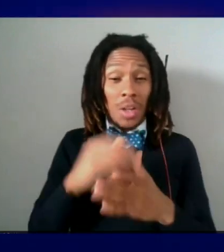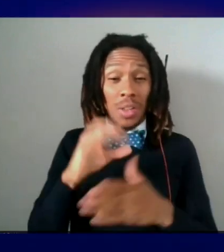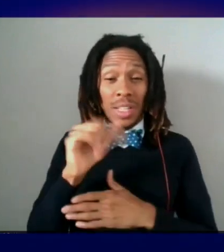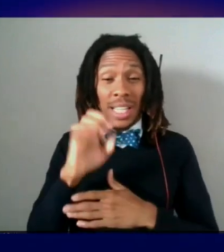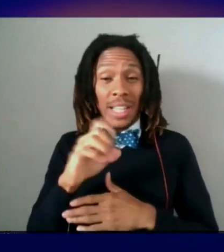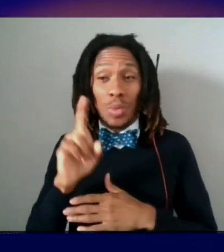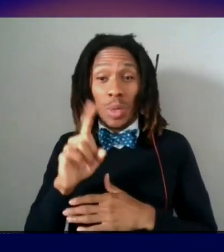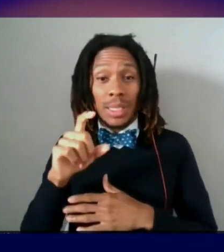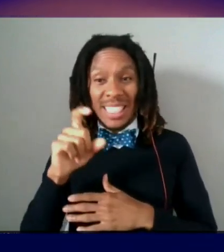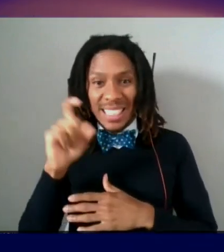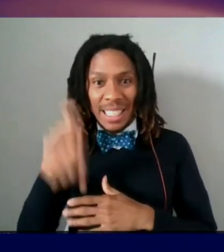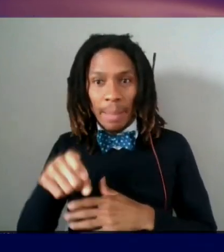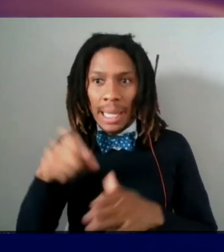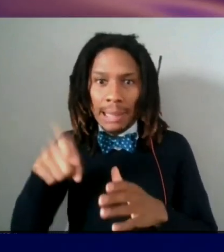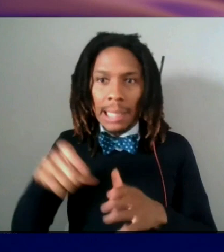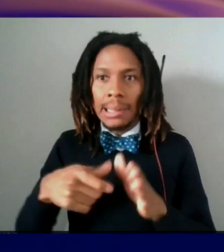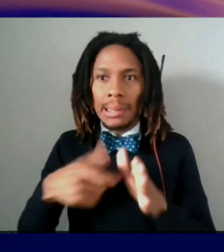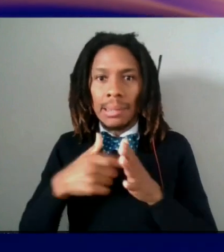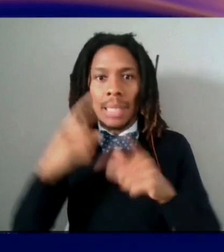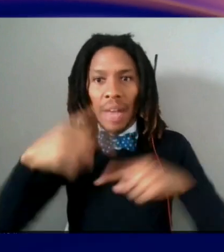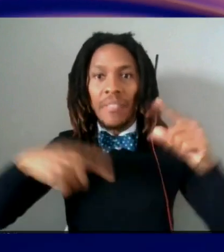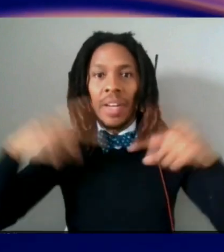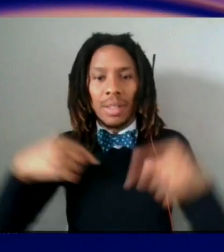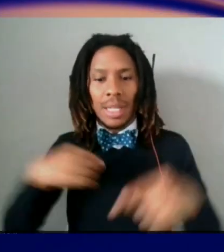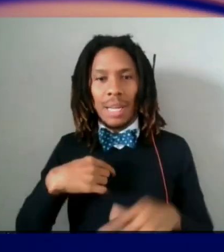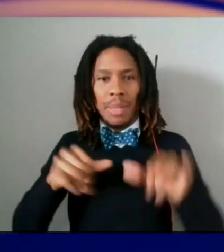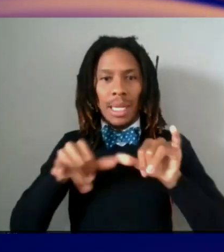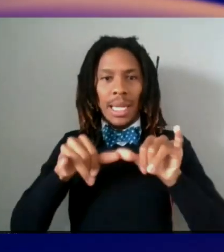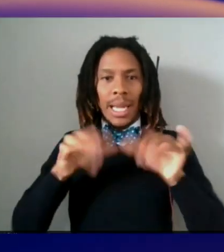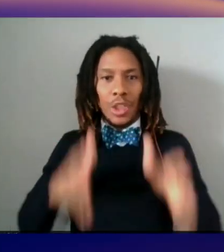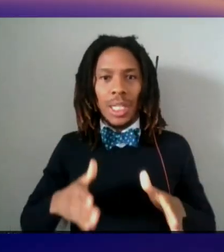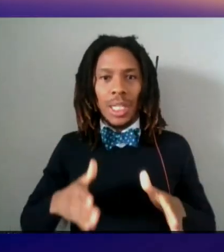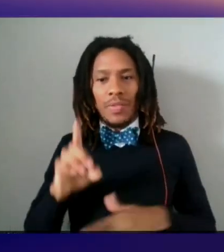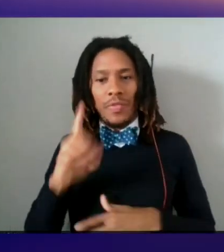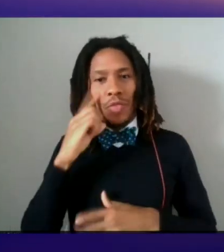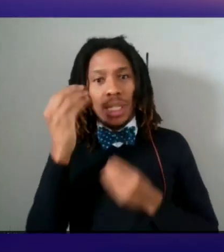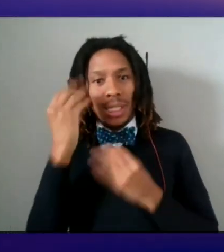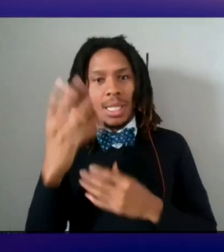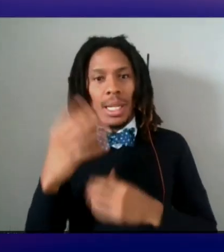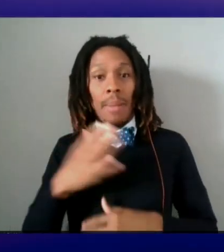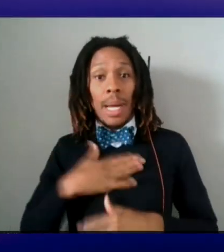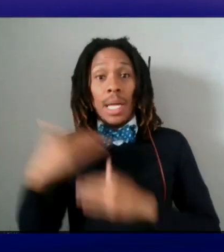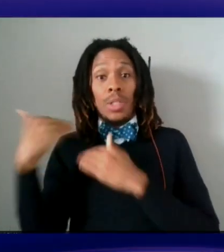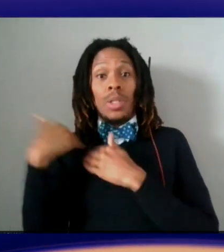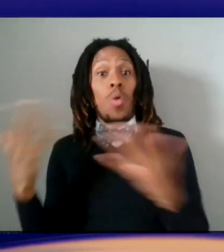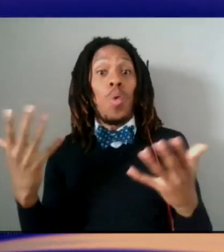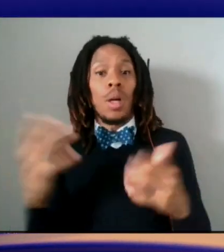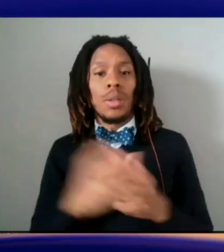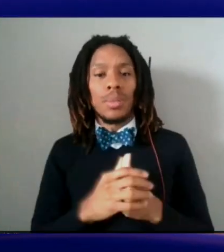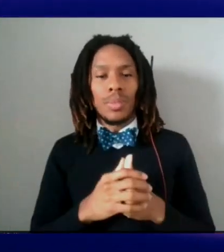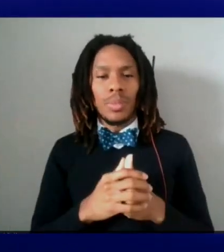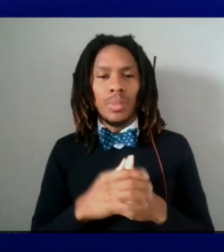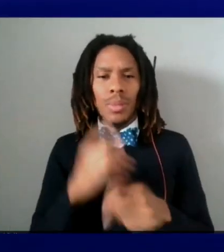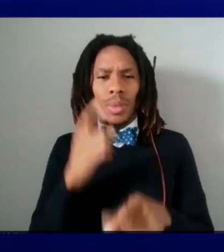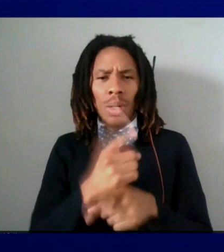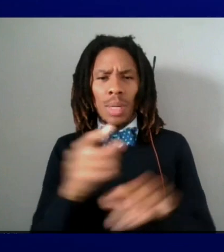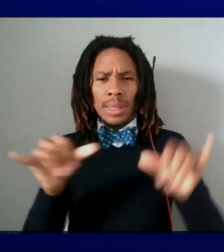Now as a data engineer, my job is to figure out, to rightsize this computer,